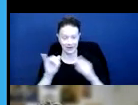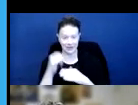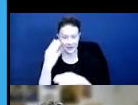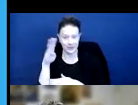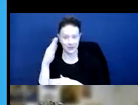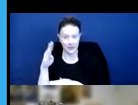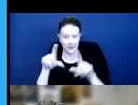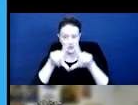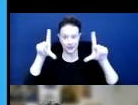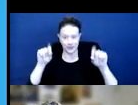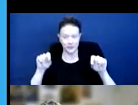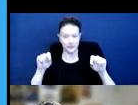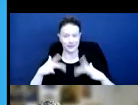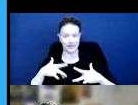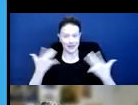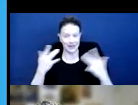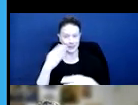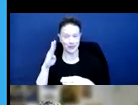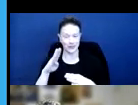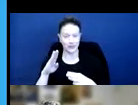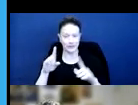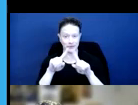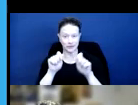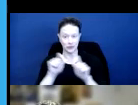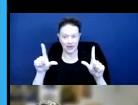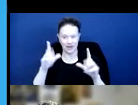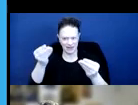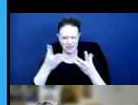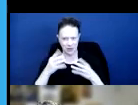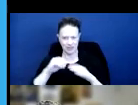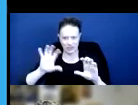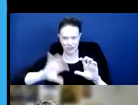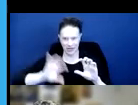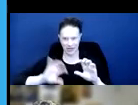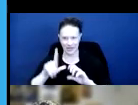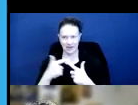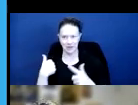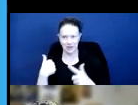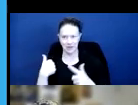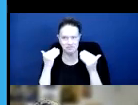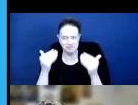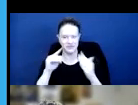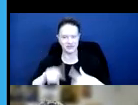light teal blue screen, if you can let us know in the chat box. But we'll go ahead and get started. So again, thank you everyone for coming today